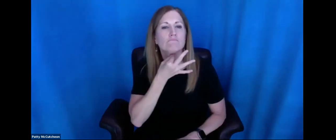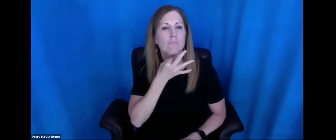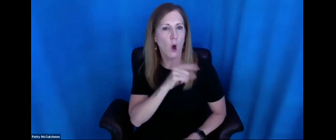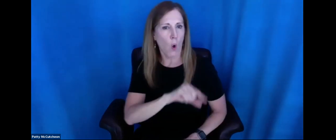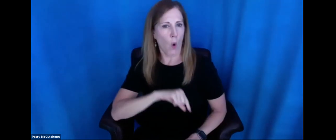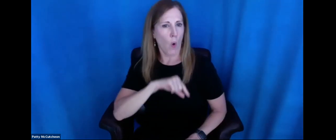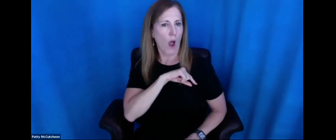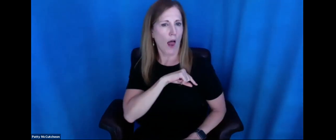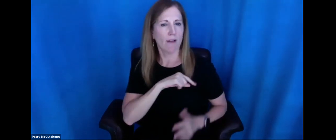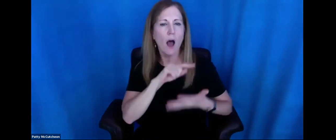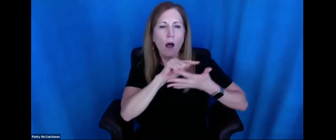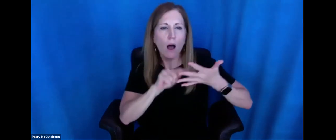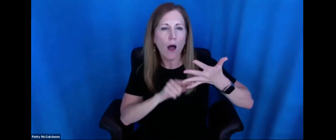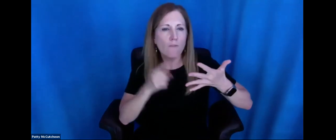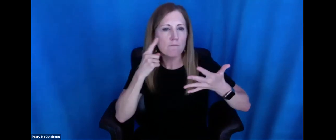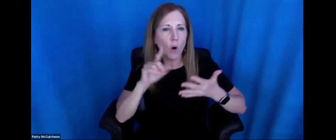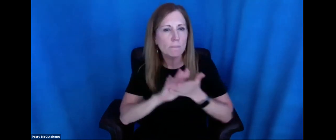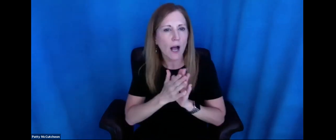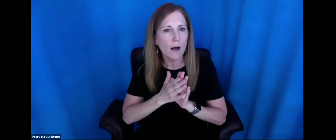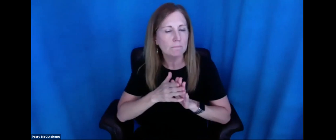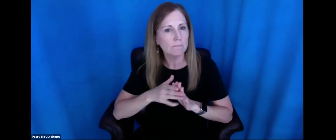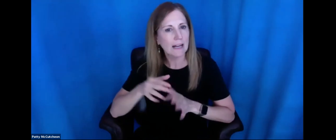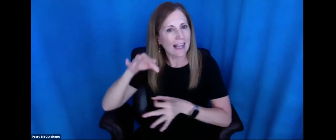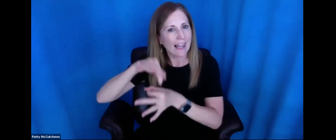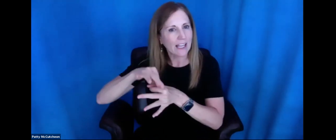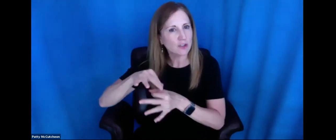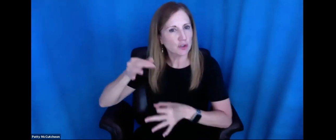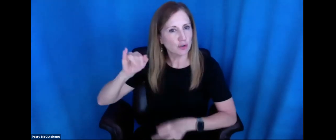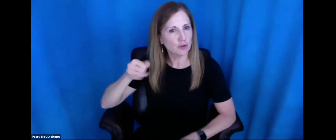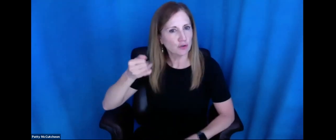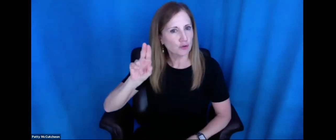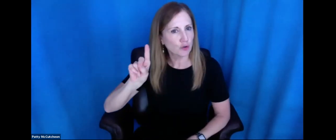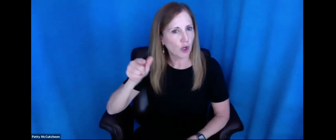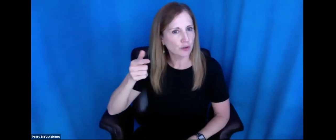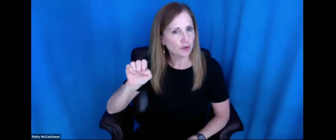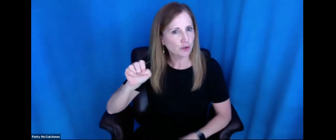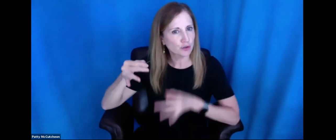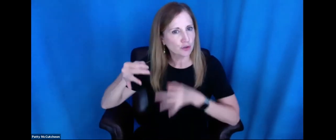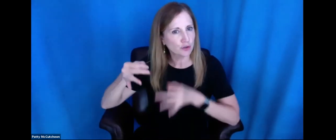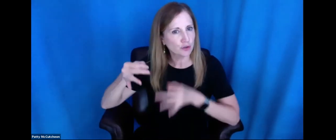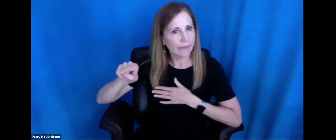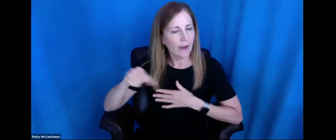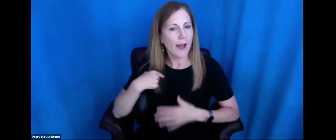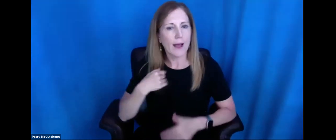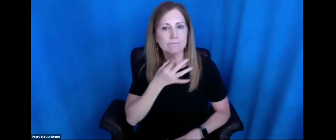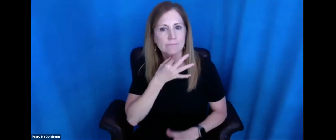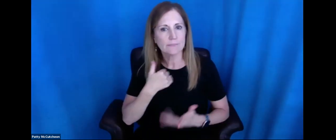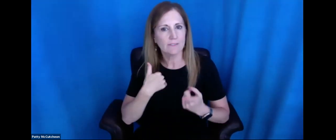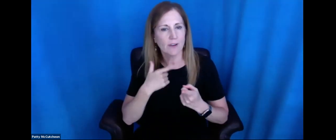election judge? I placed that in the chat directly from the Ramsey County Elections website.